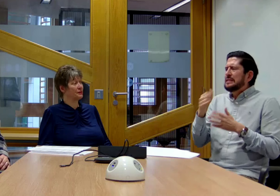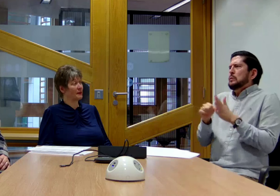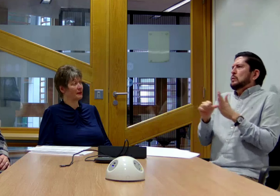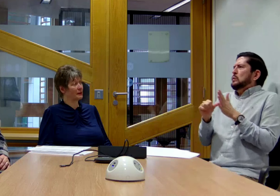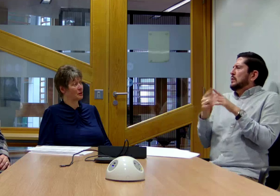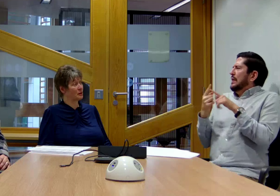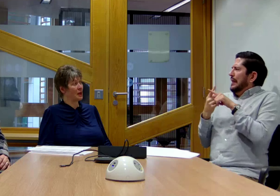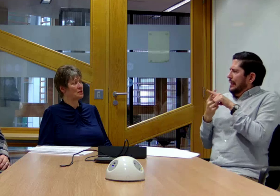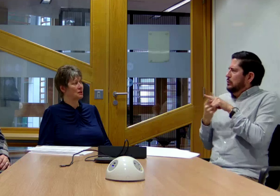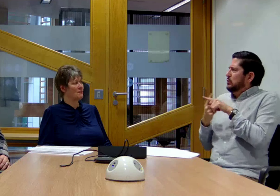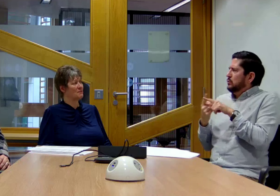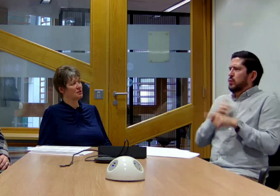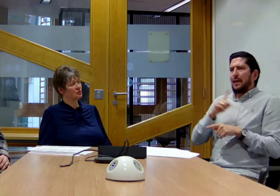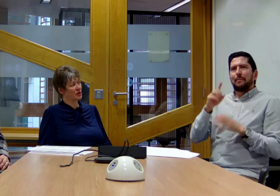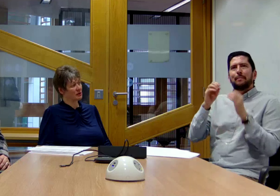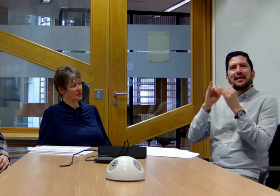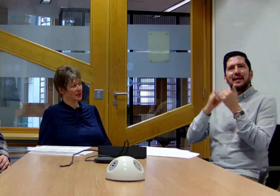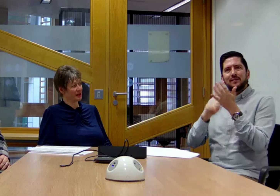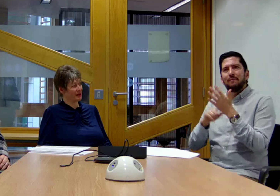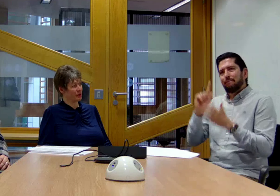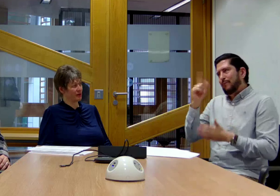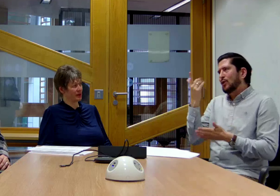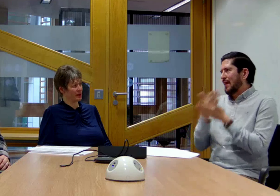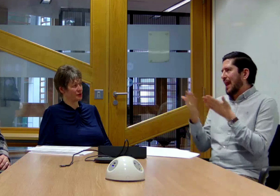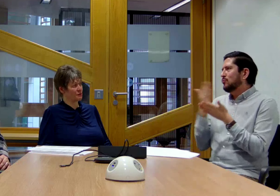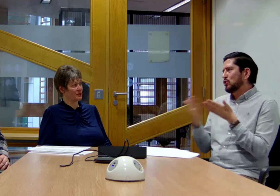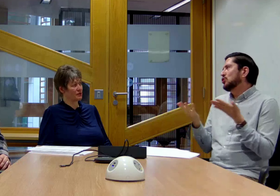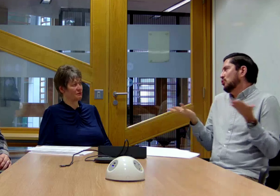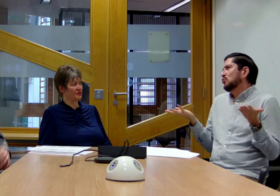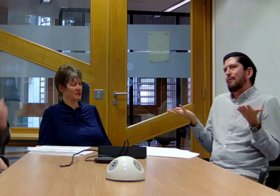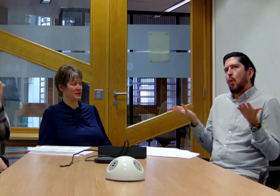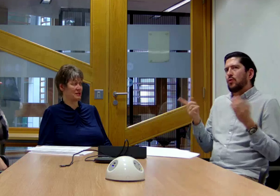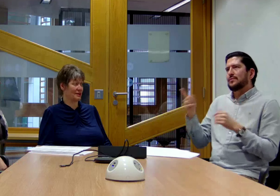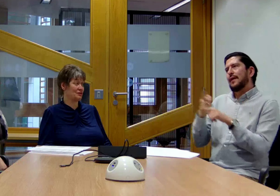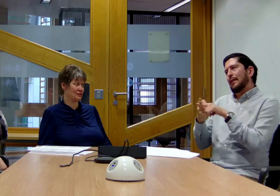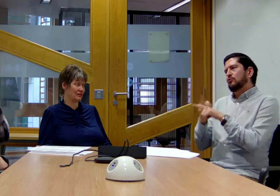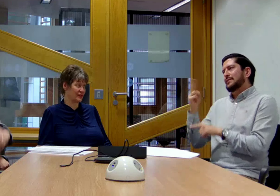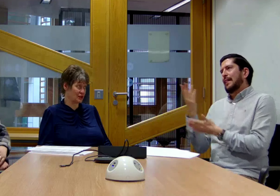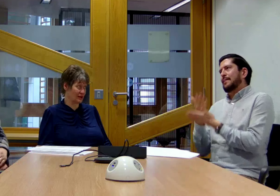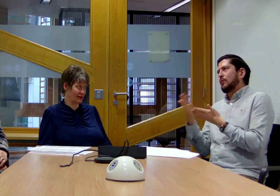of English skill. Some people will be completely bilingual, some will struggle slightly with